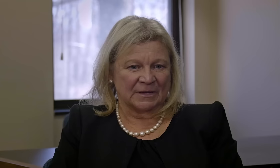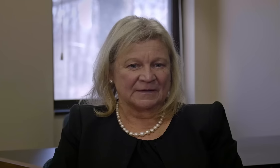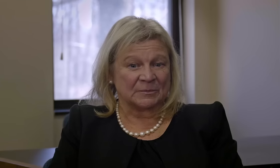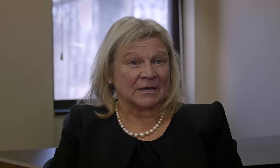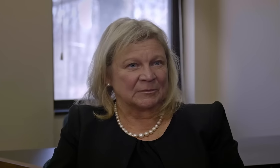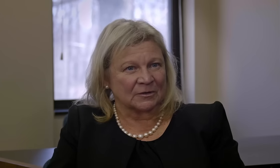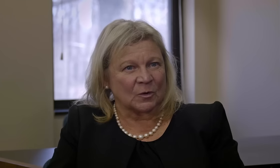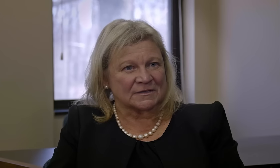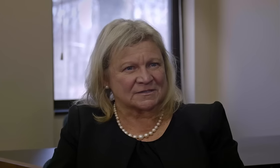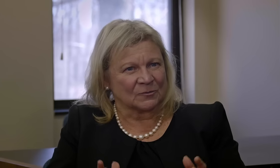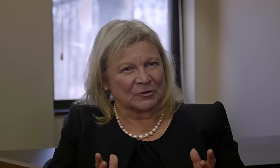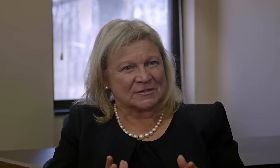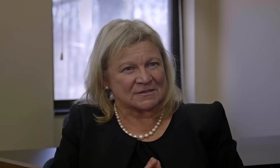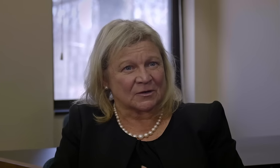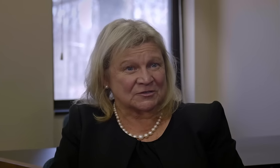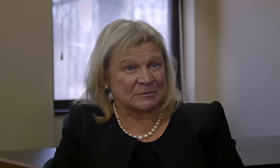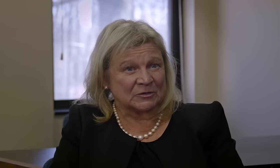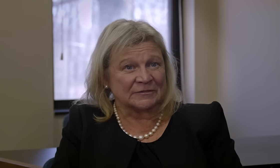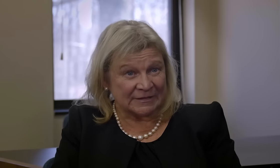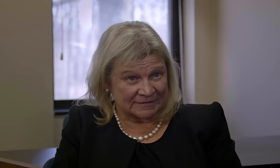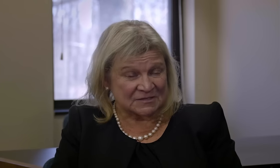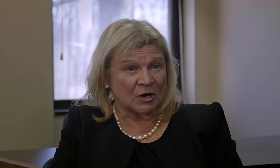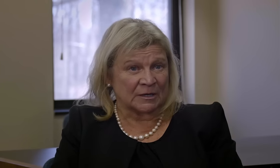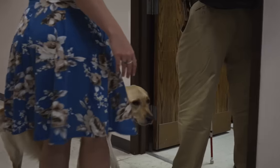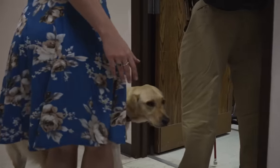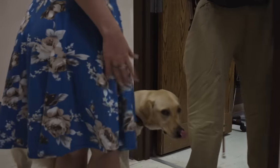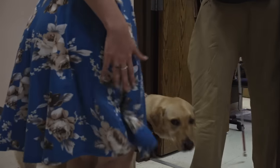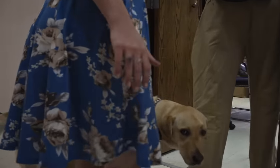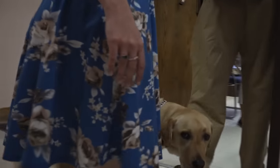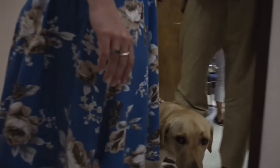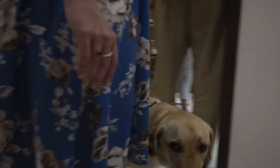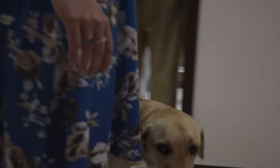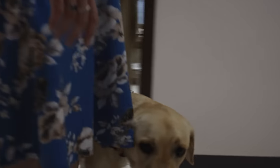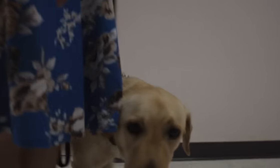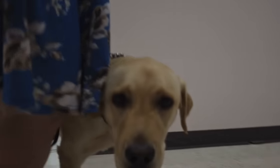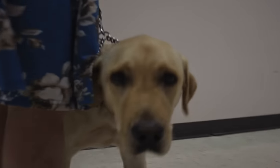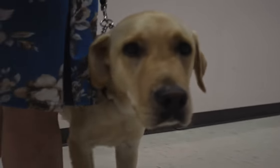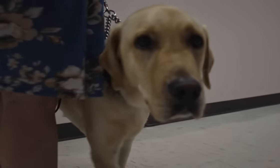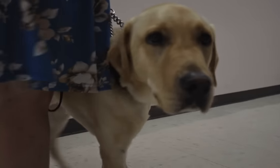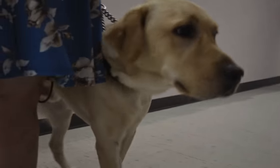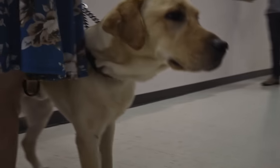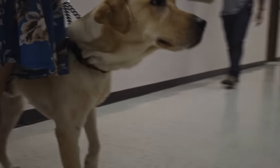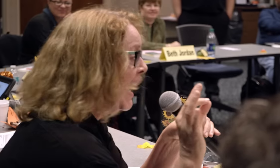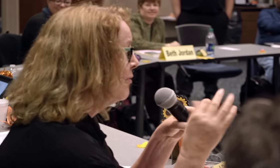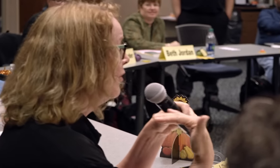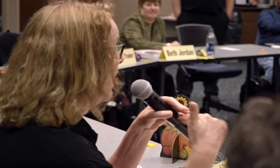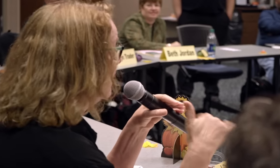And then it became a quest. Where is Artemio living at this time? The sad part is we couldn't find Artie after that.